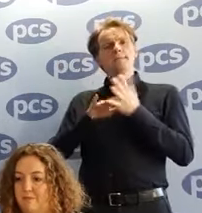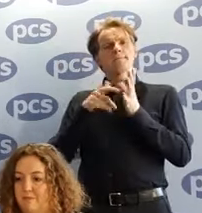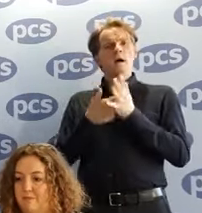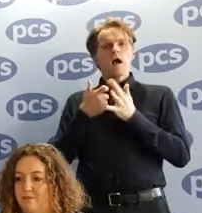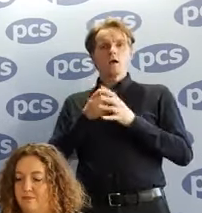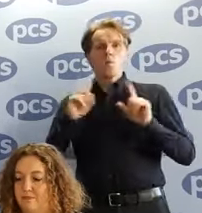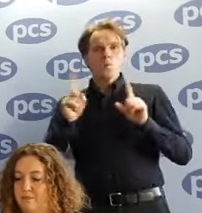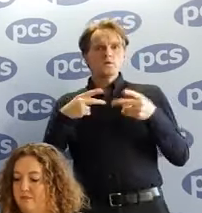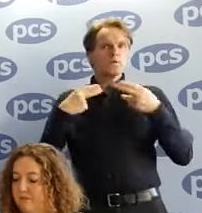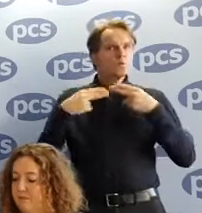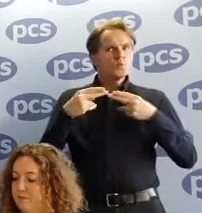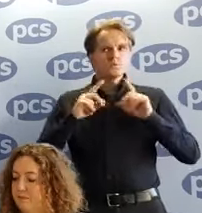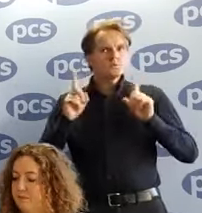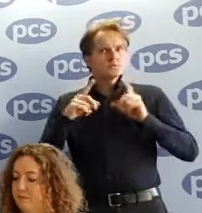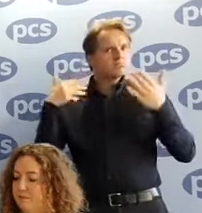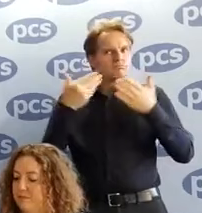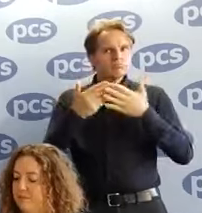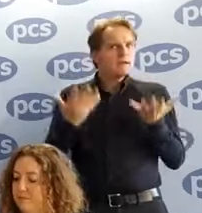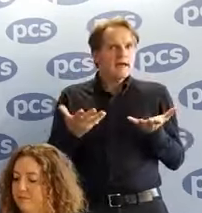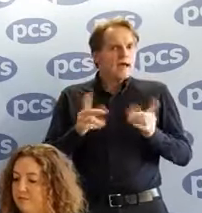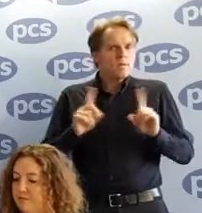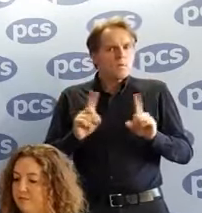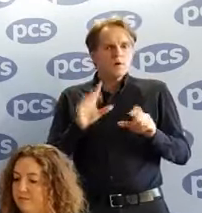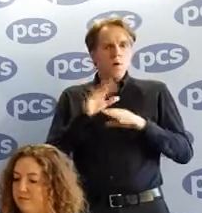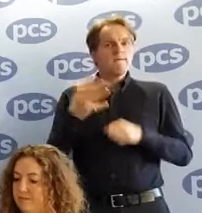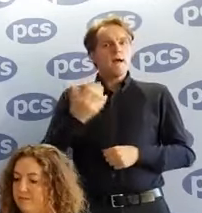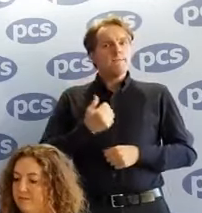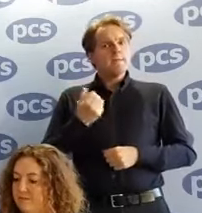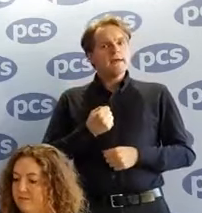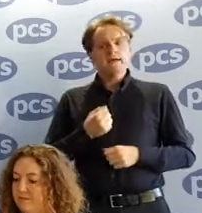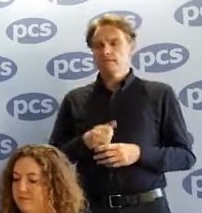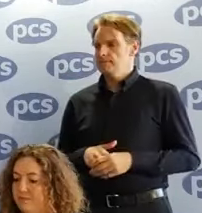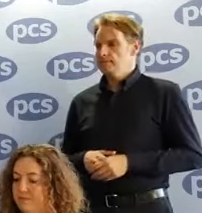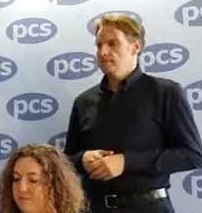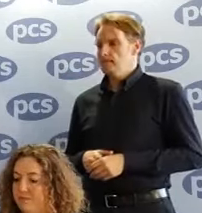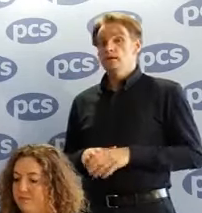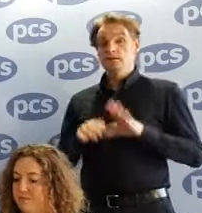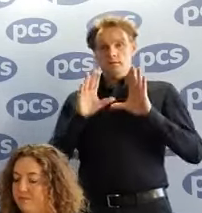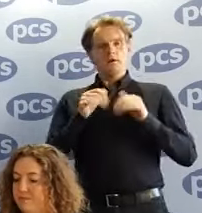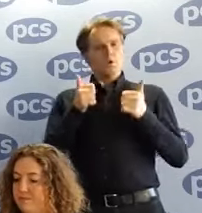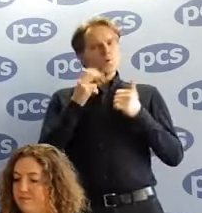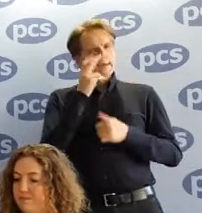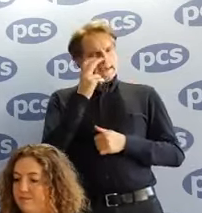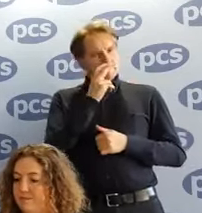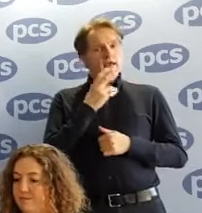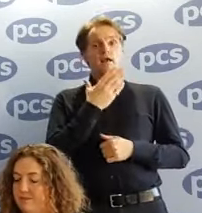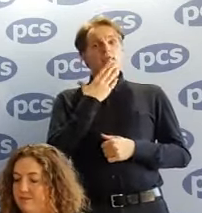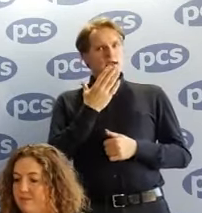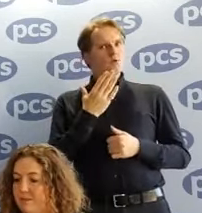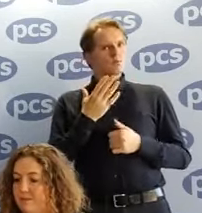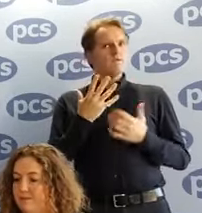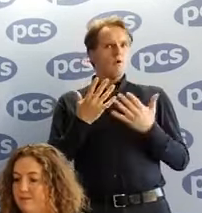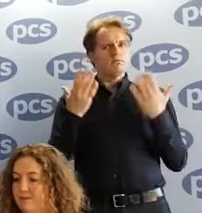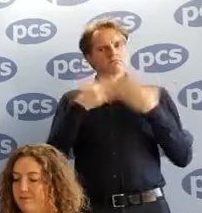campaign? Yes thanks Janice and good evening to everybody can I start though first of all by saying that I really want to congratulate